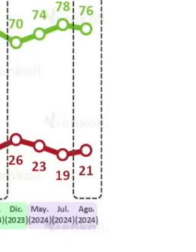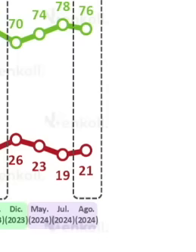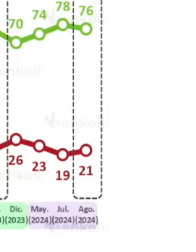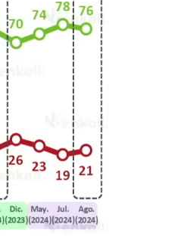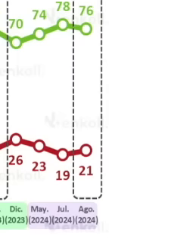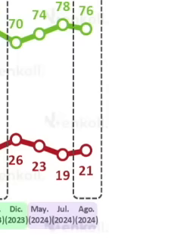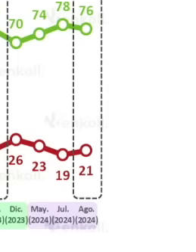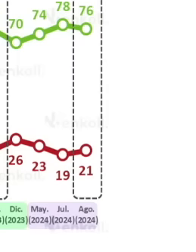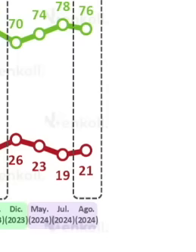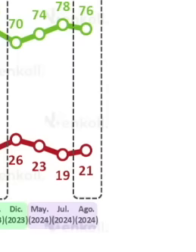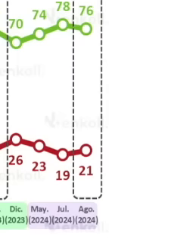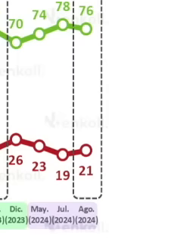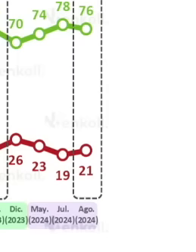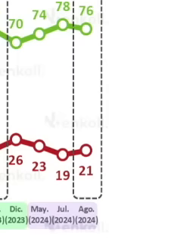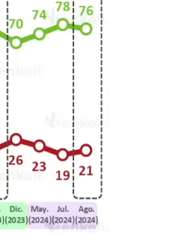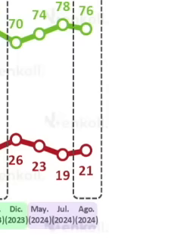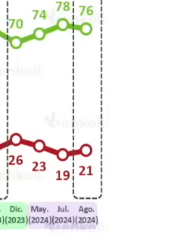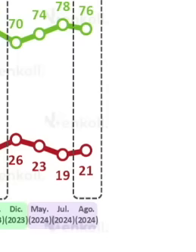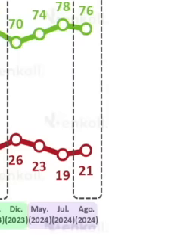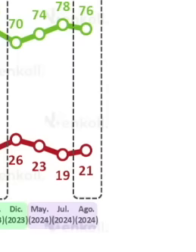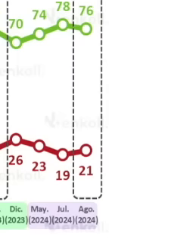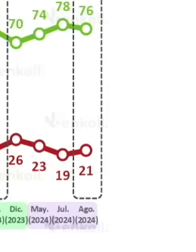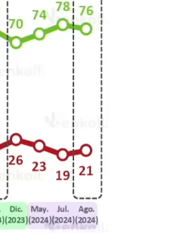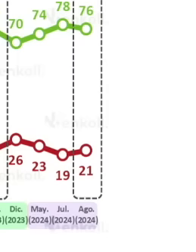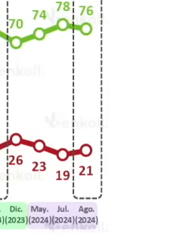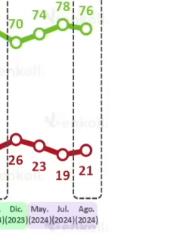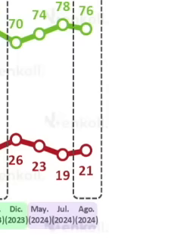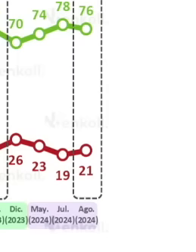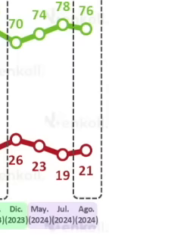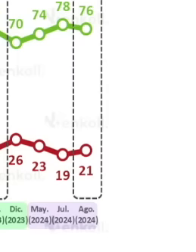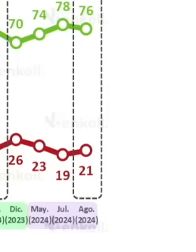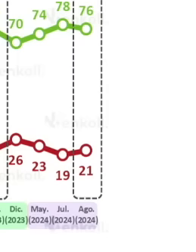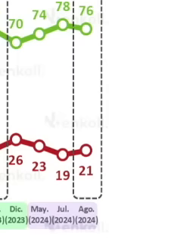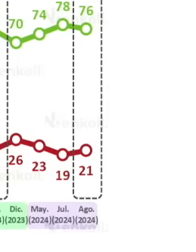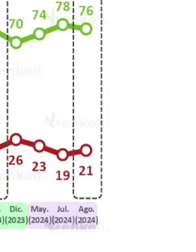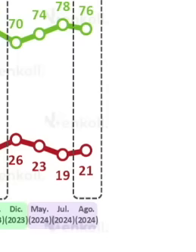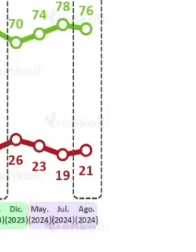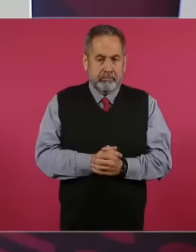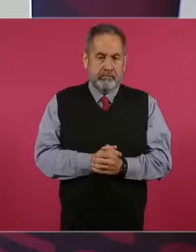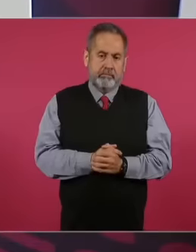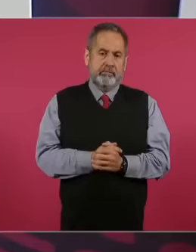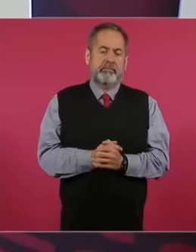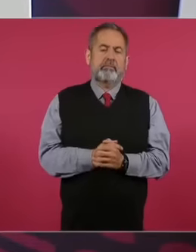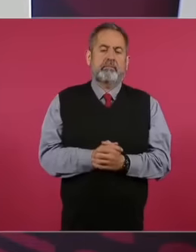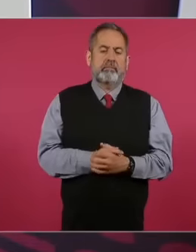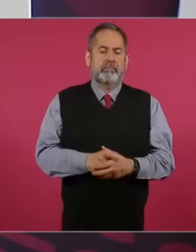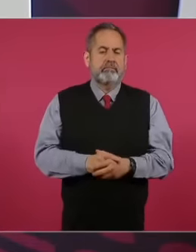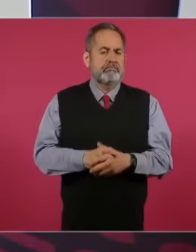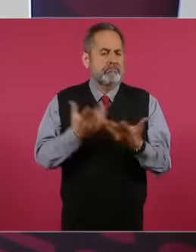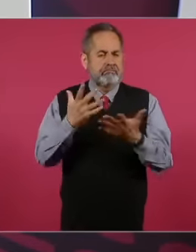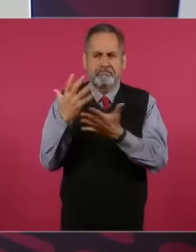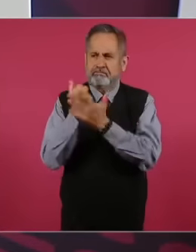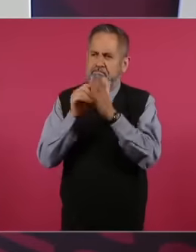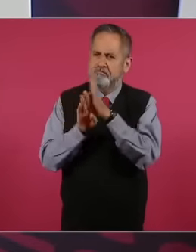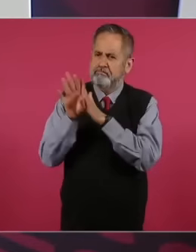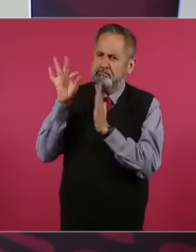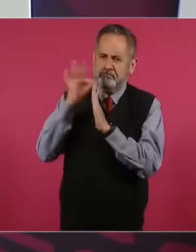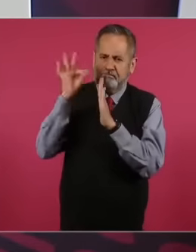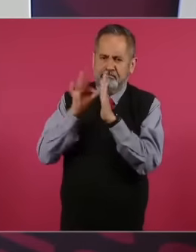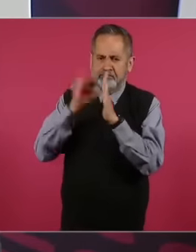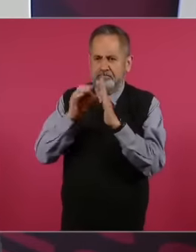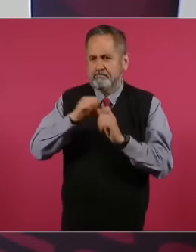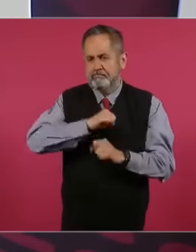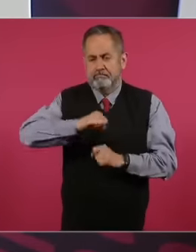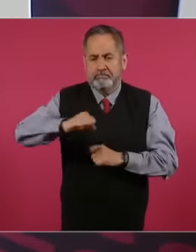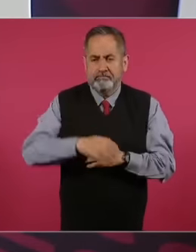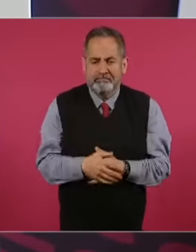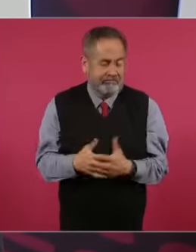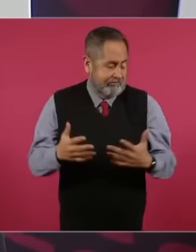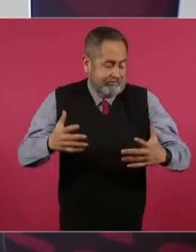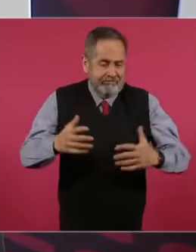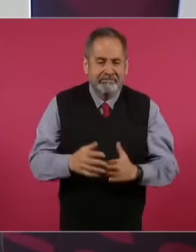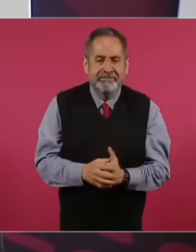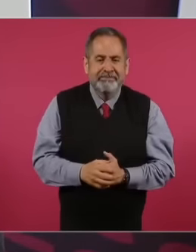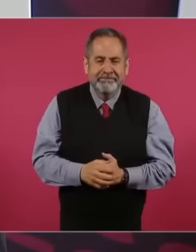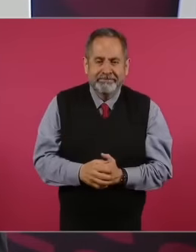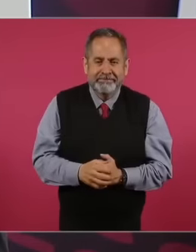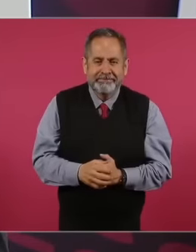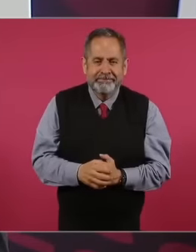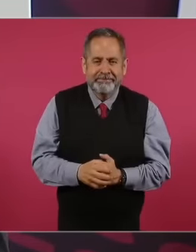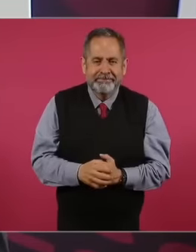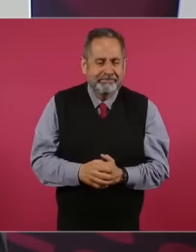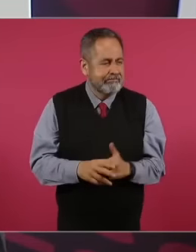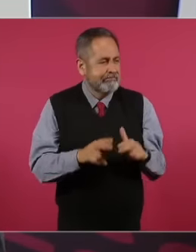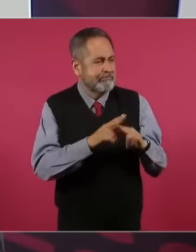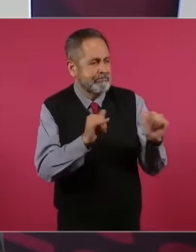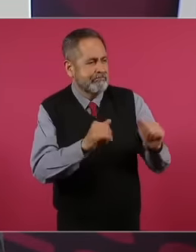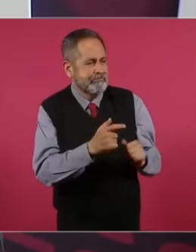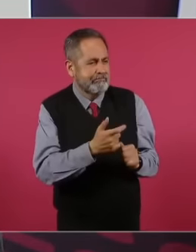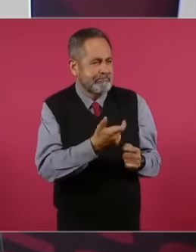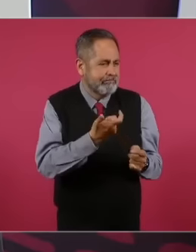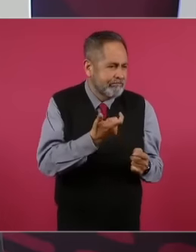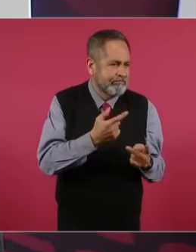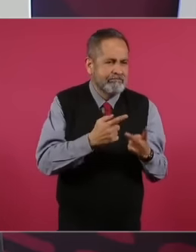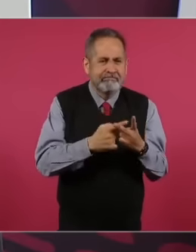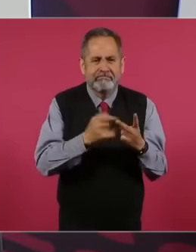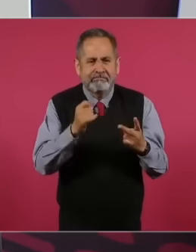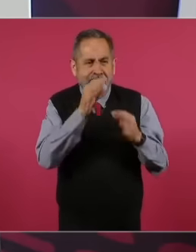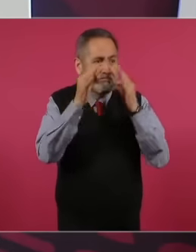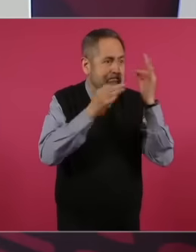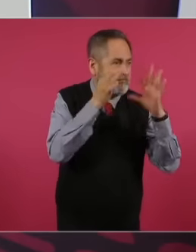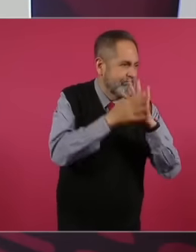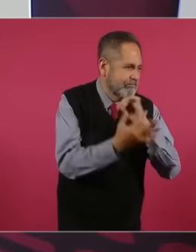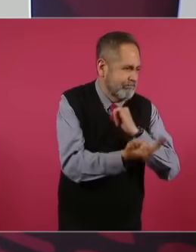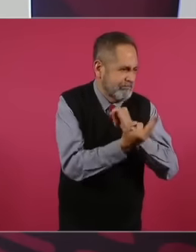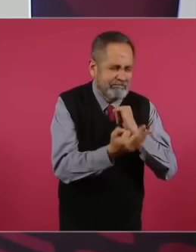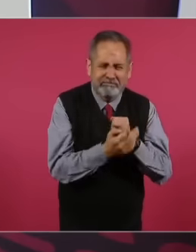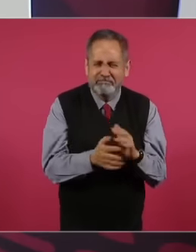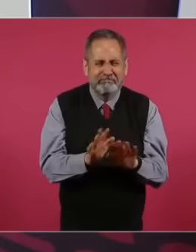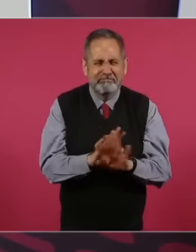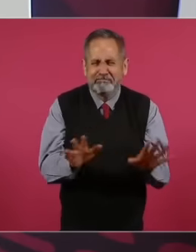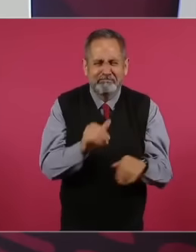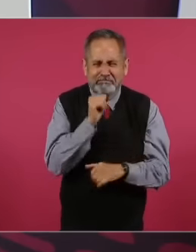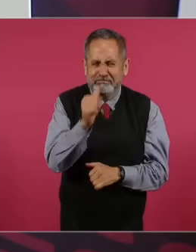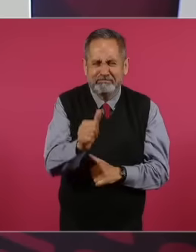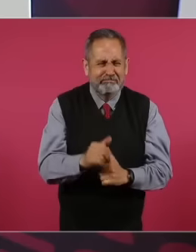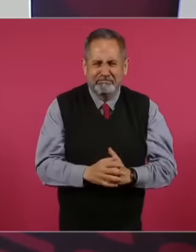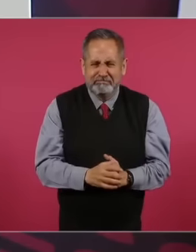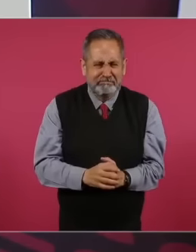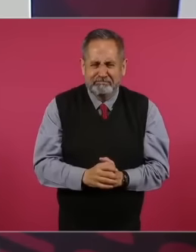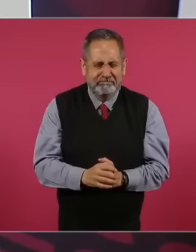history and this is a triumph because neither money nor the media control